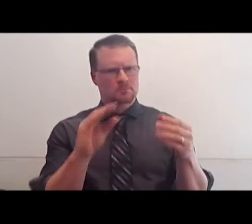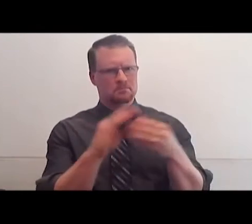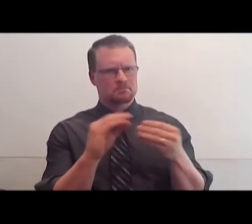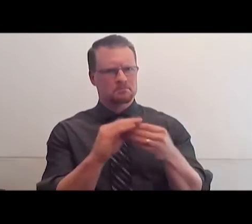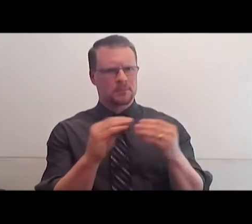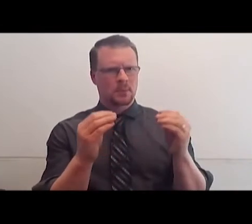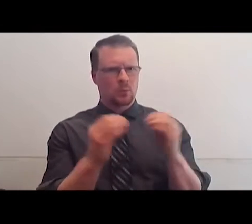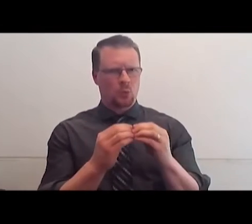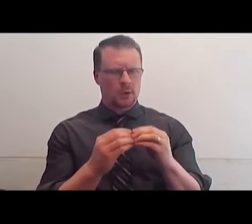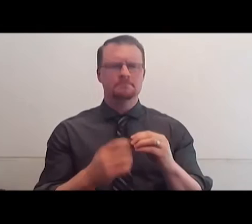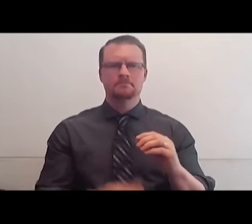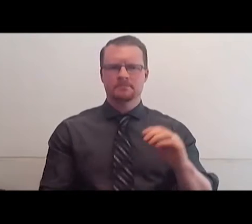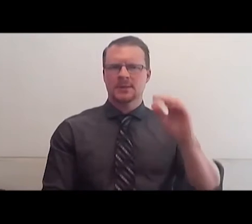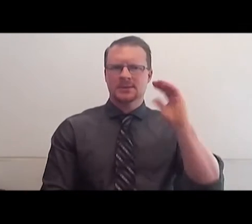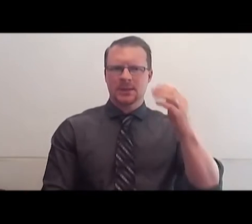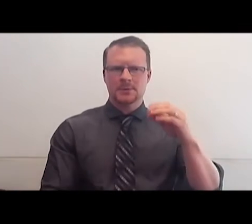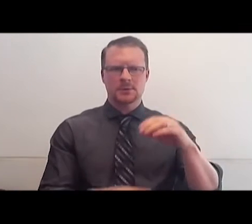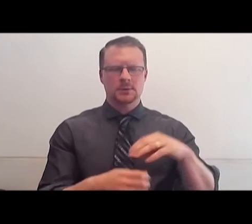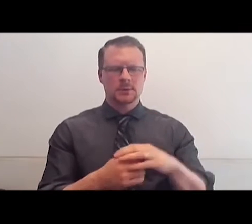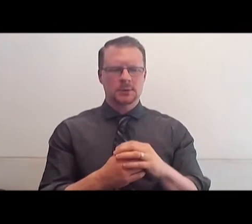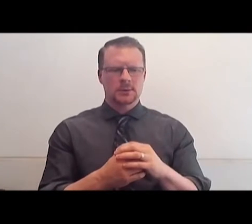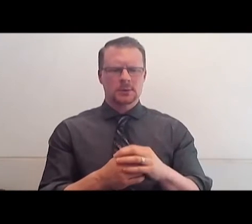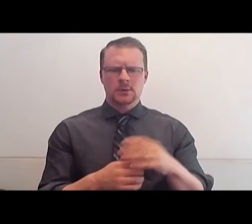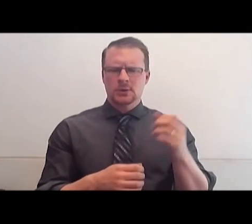and as I asked her more about her story and her history